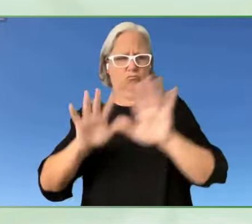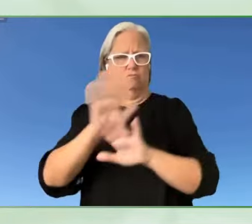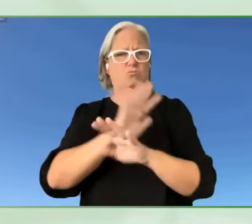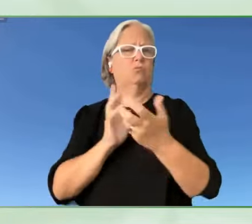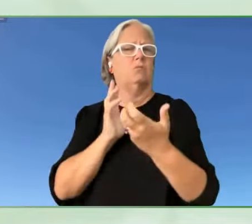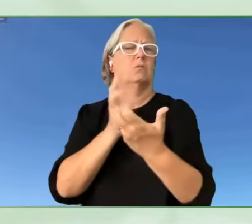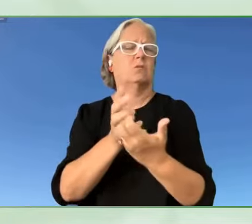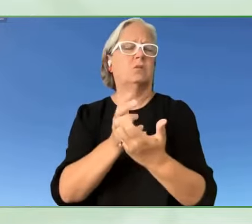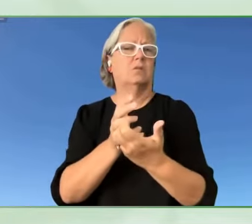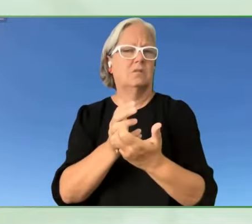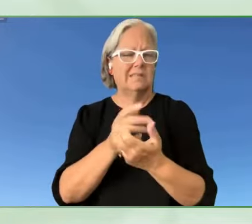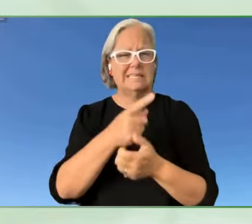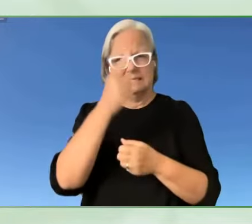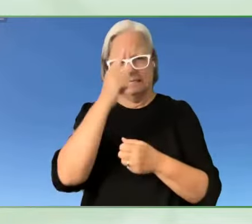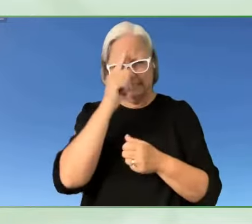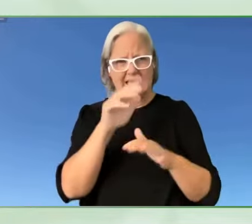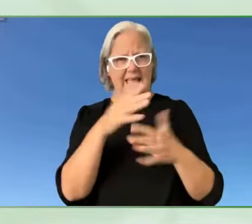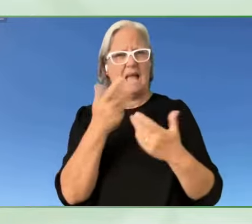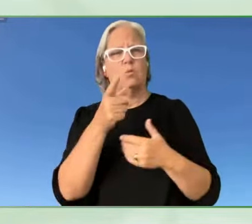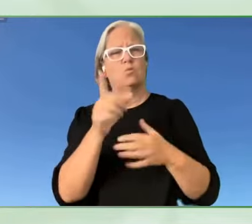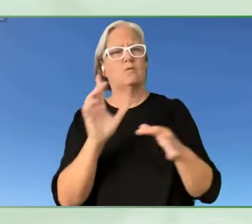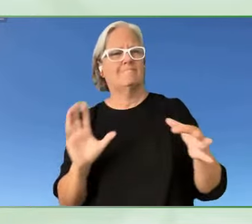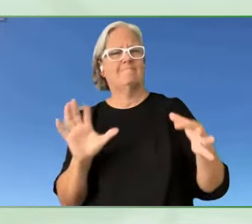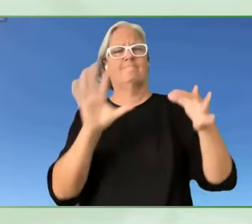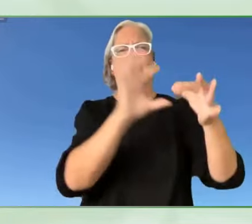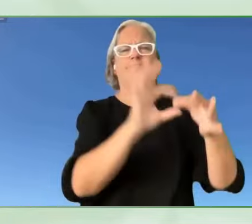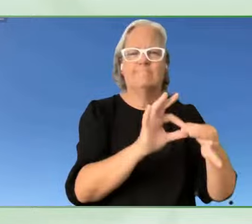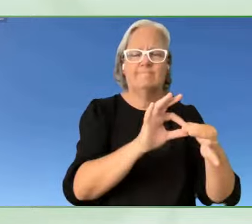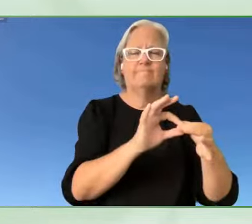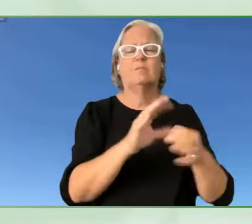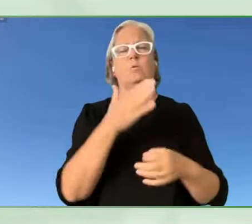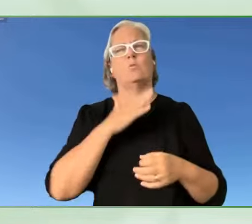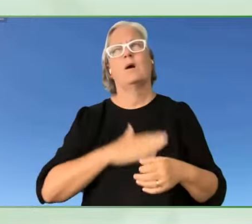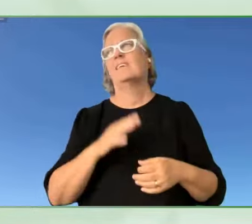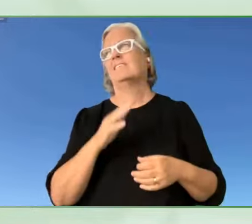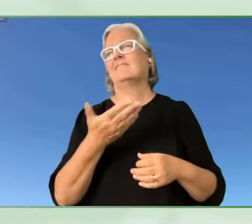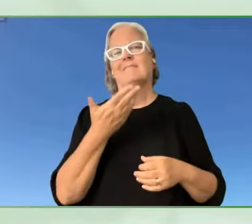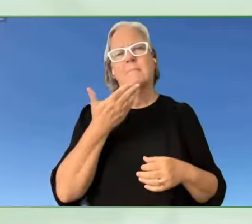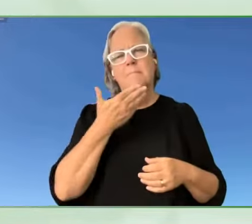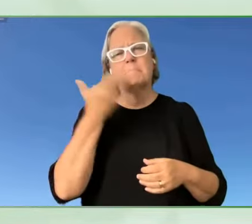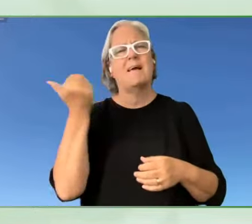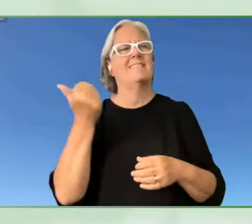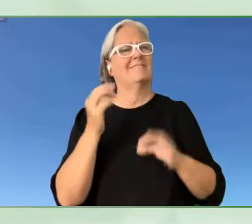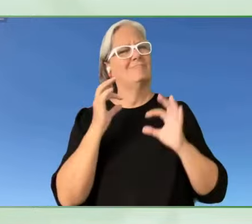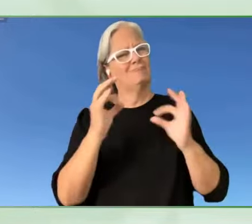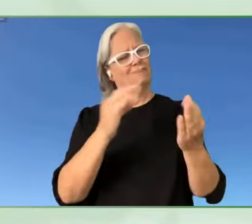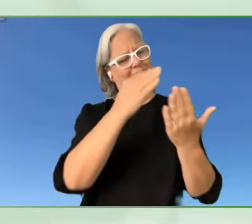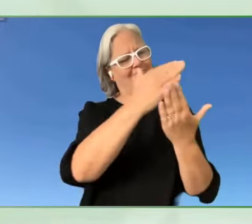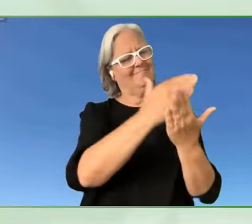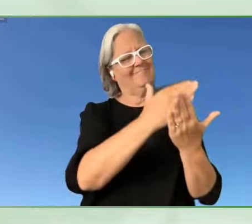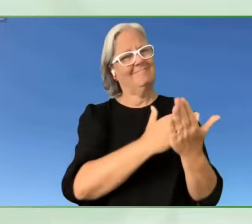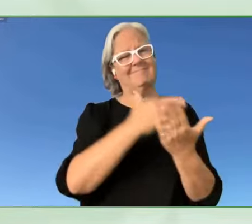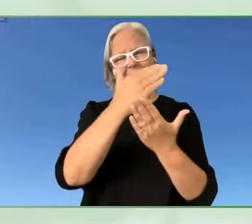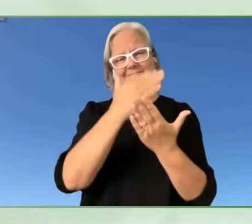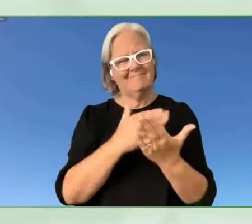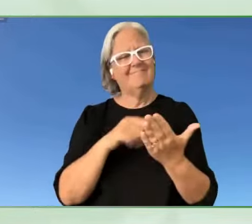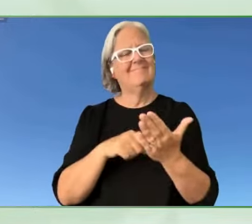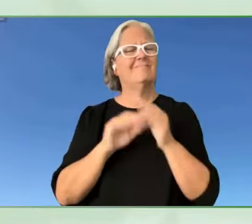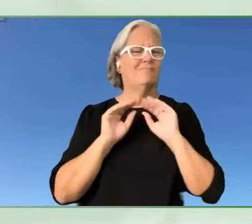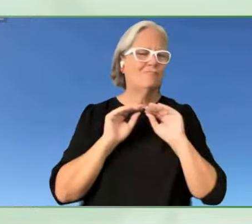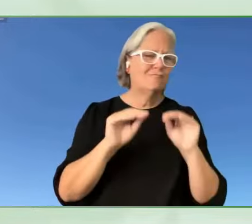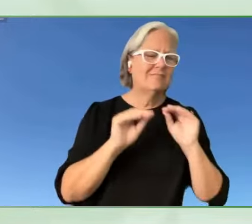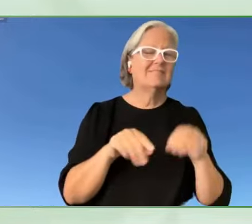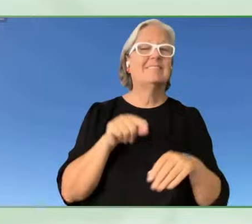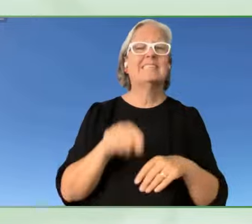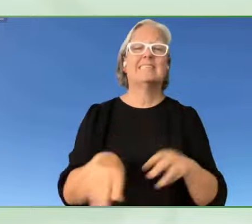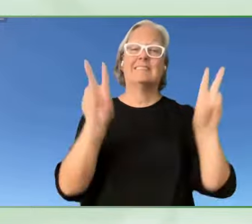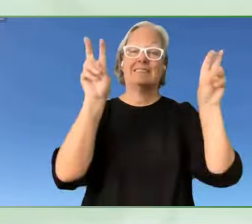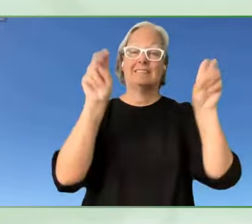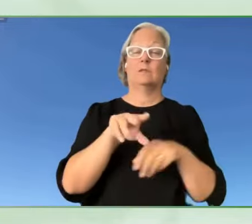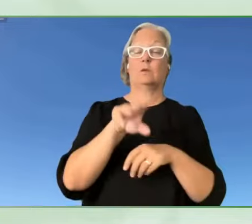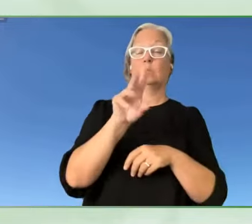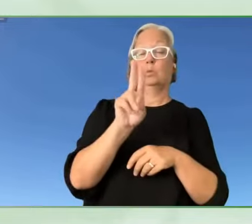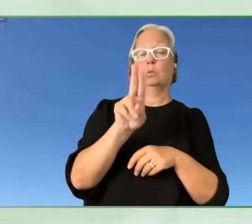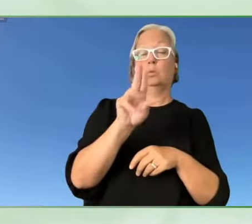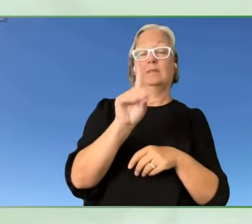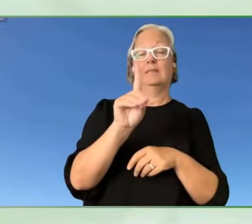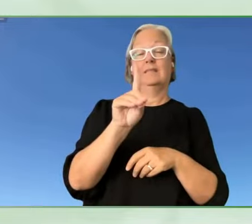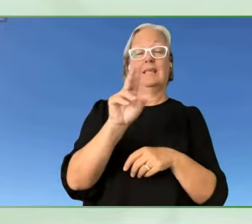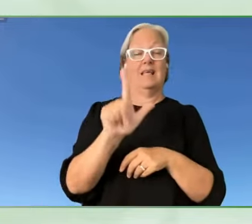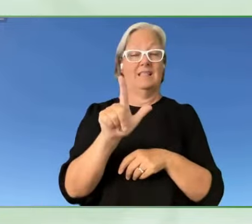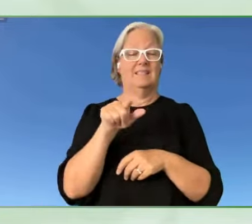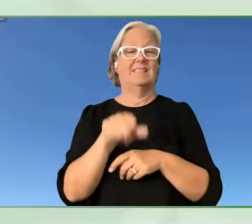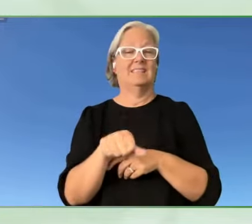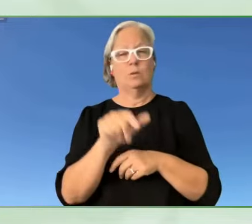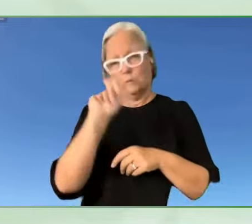It's a very wide range of children we are talking about classroom.